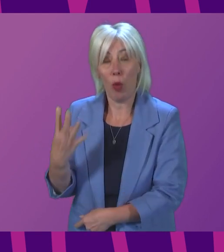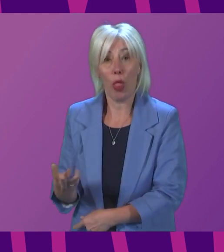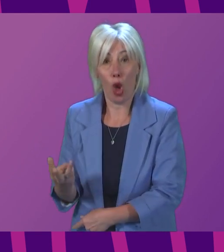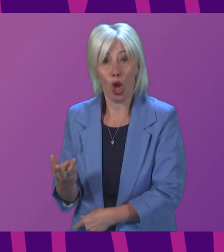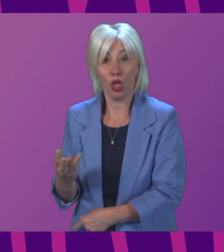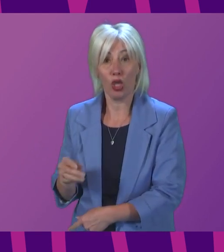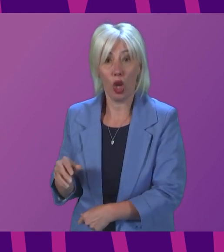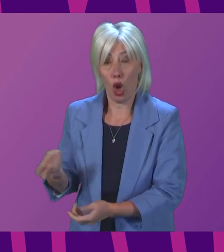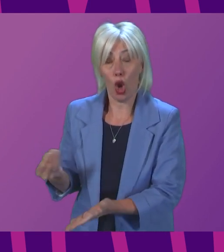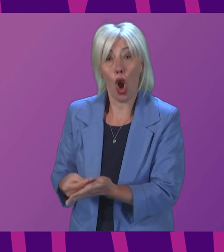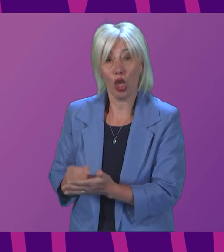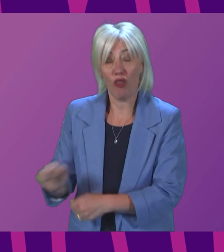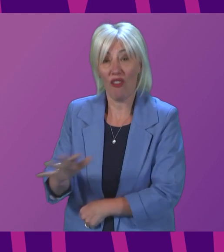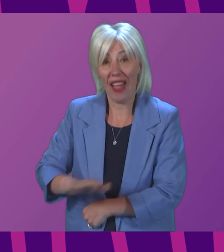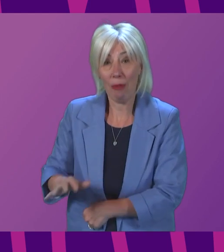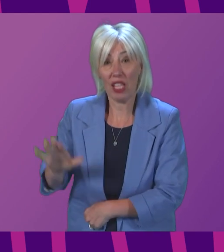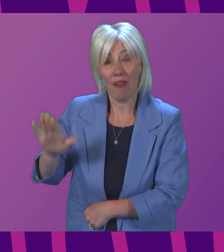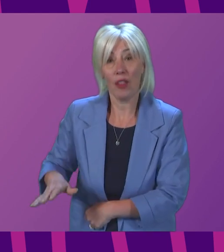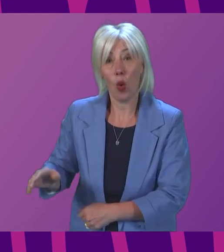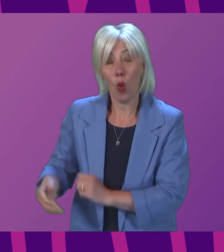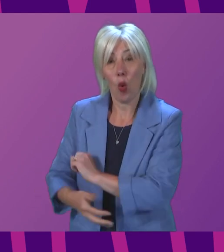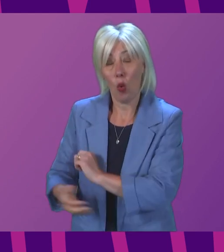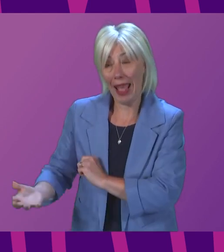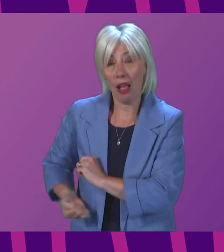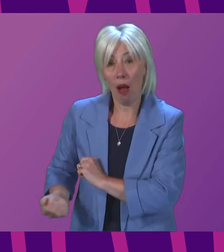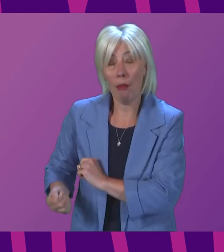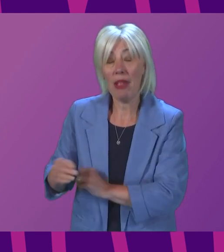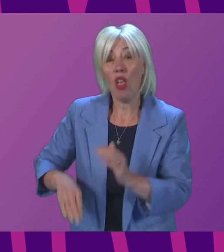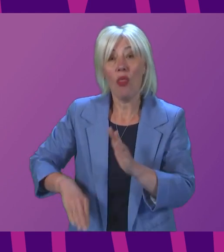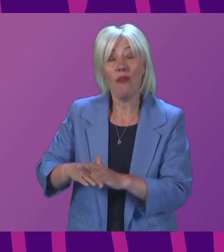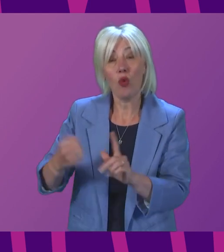Does the First Minister agree that the full impact of those policies is being diminished